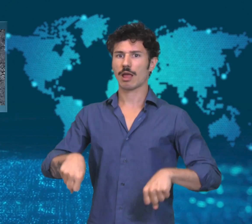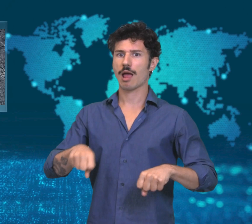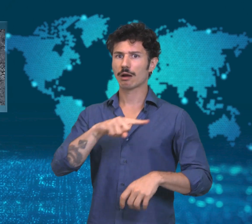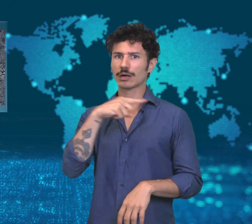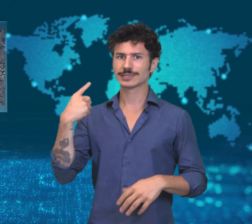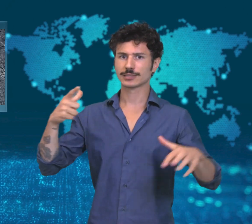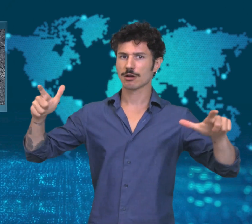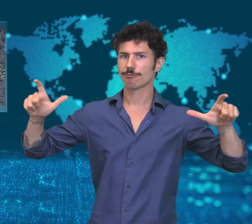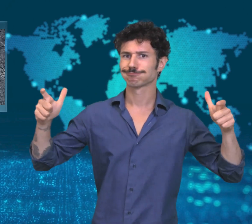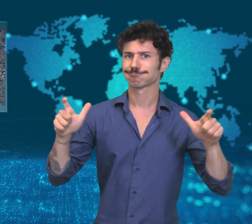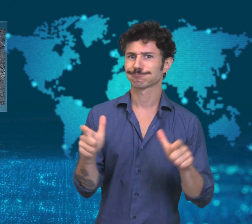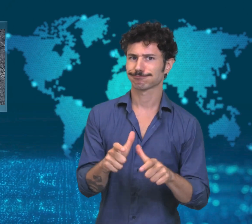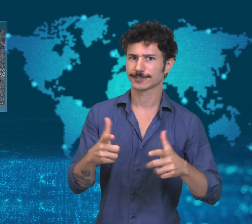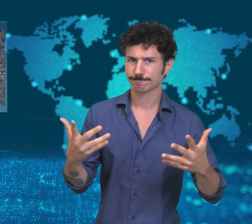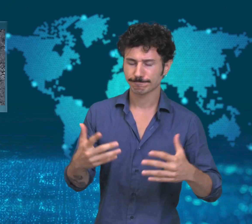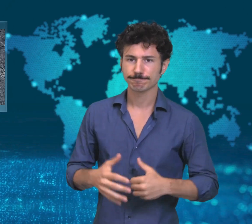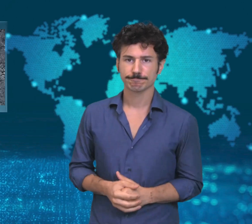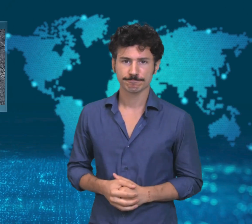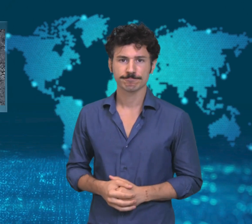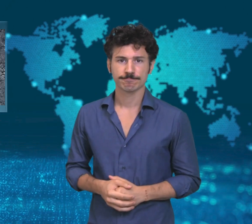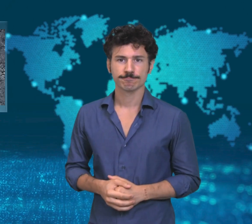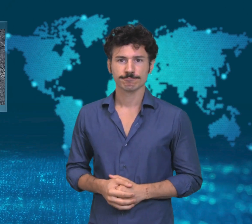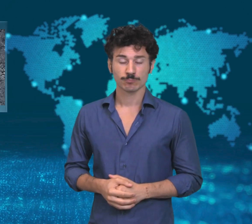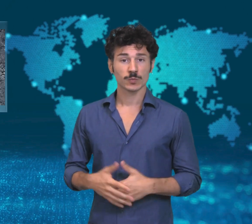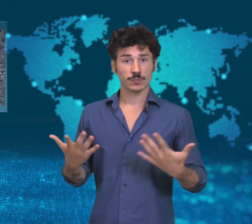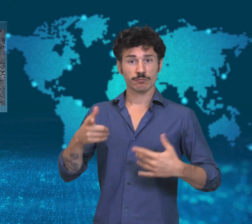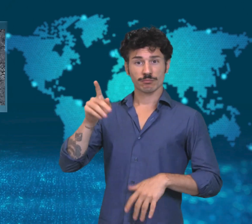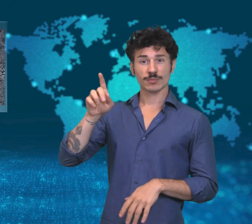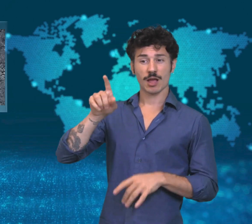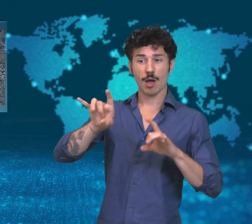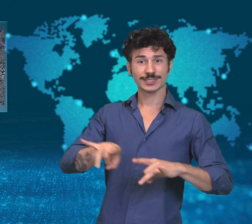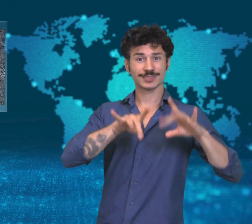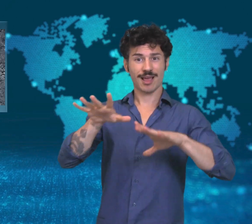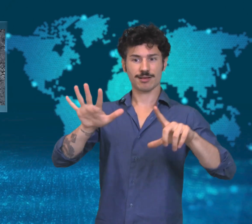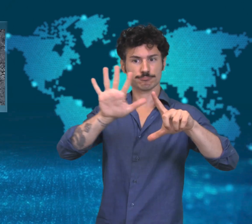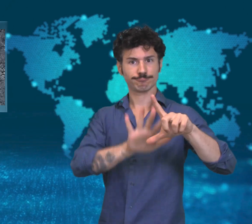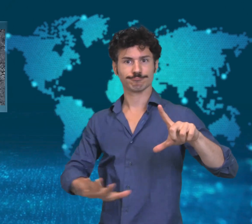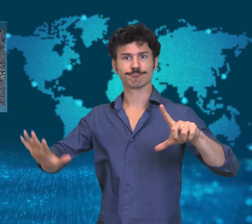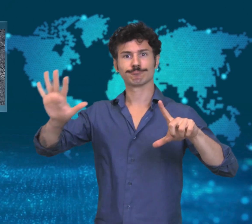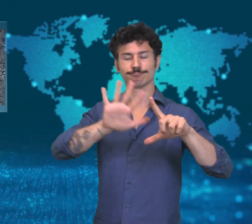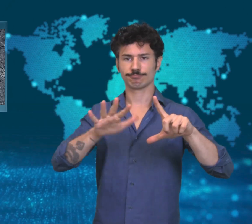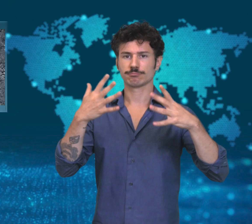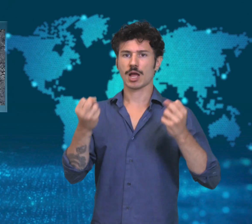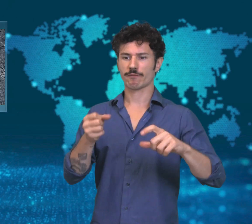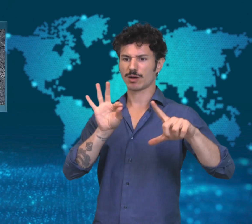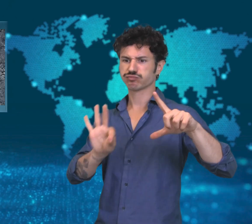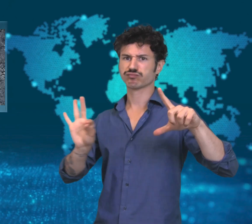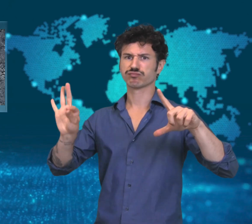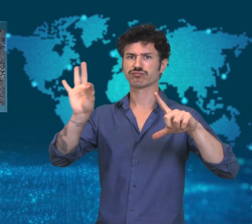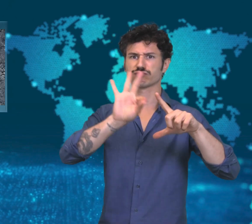With more than 15,000 fires across every Australian state,